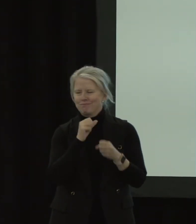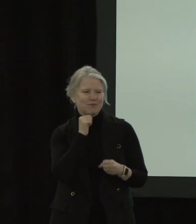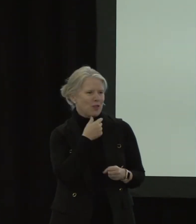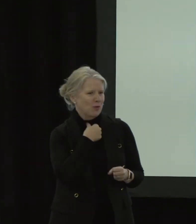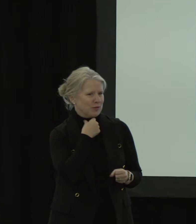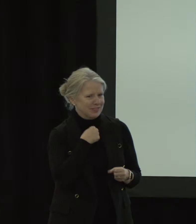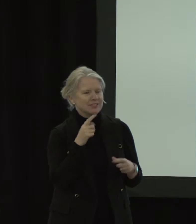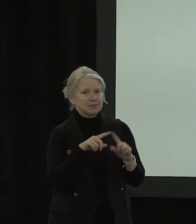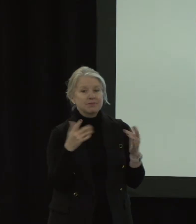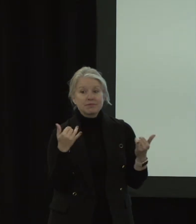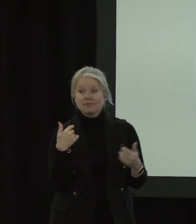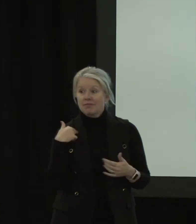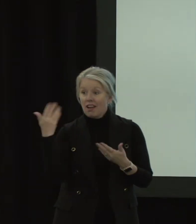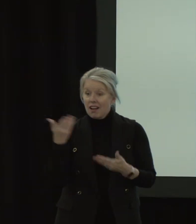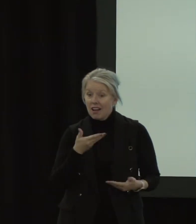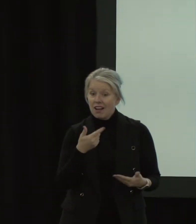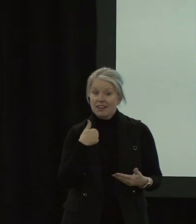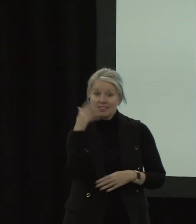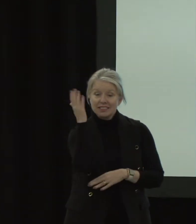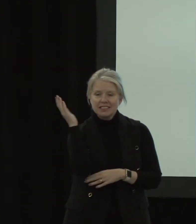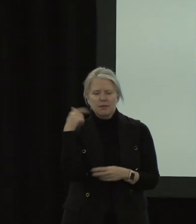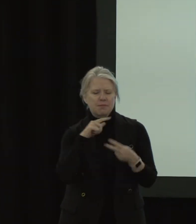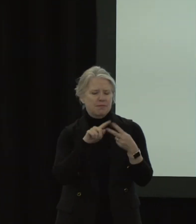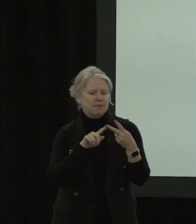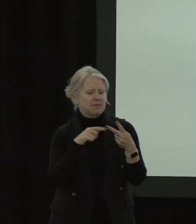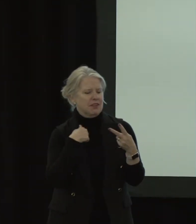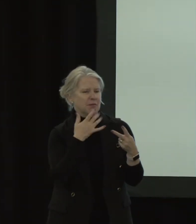probably spend my time talking about two my very favorite topics, which are